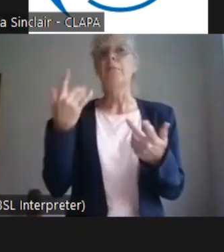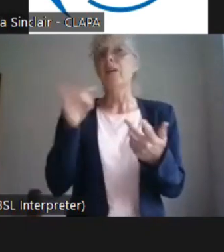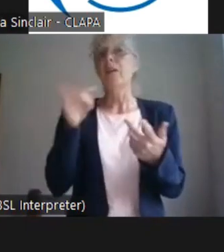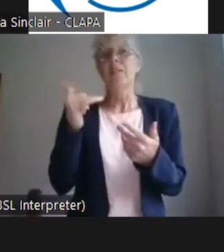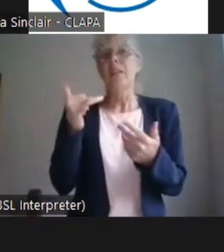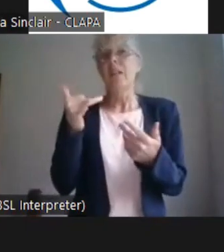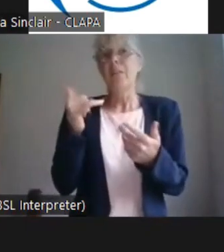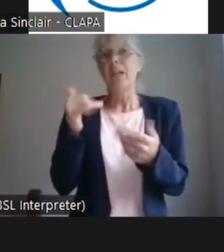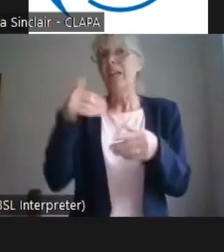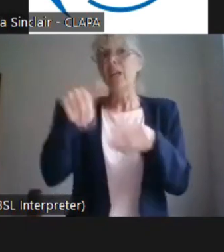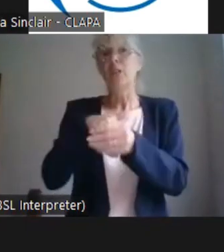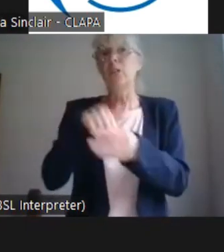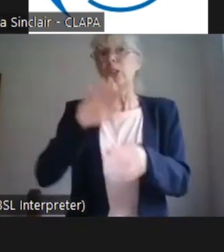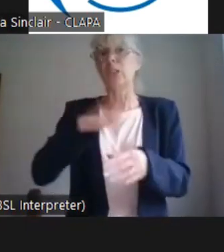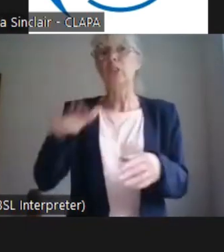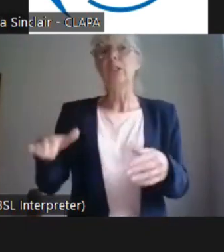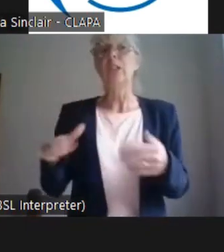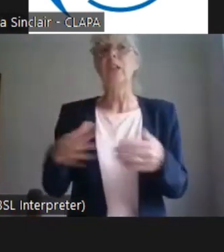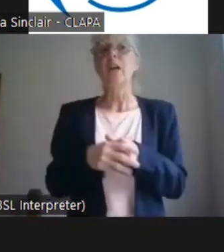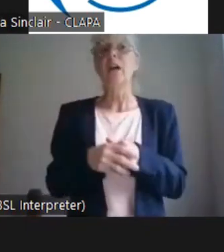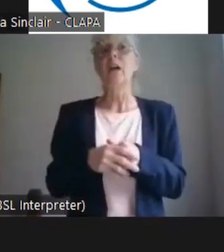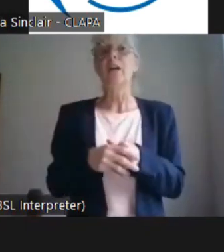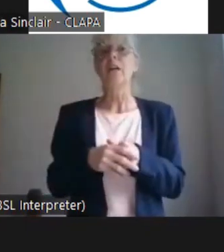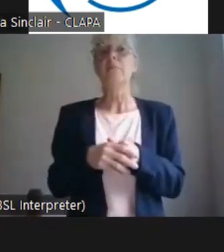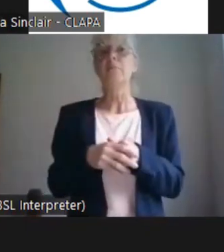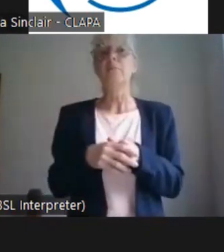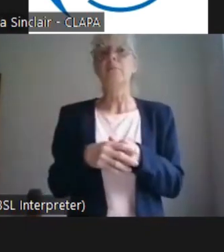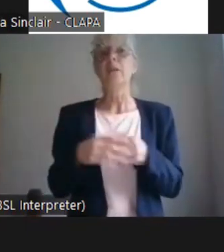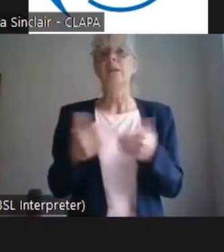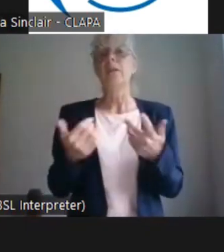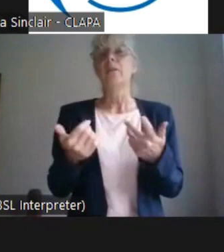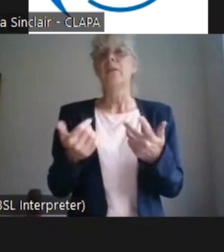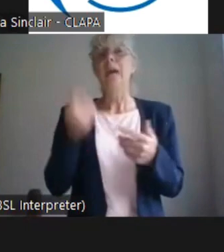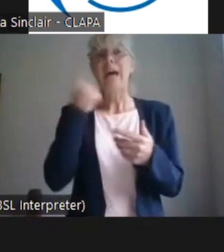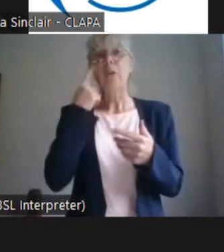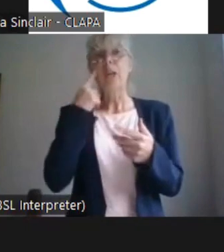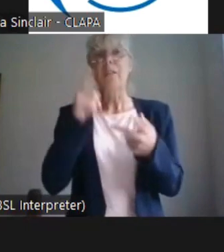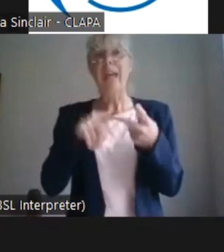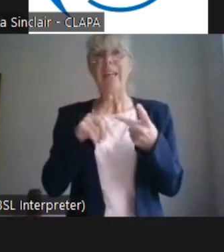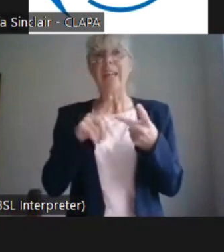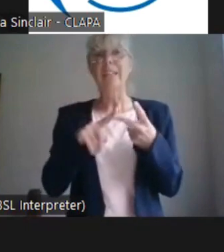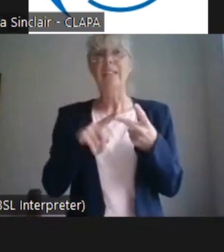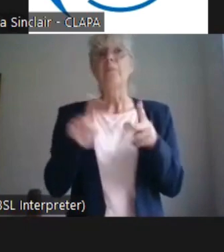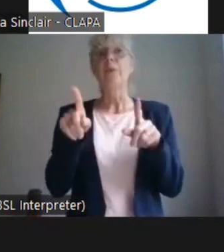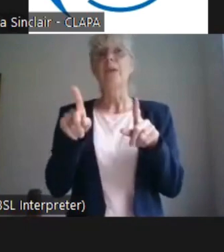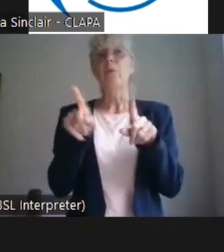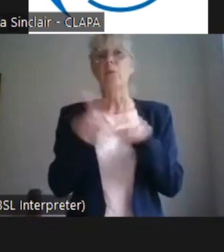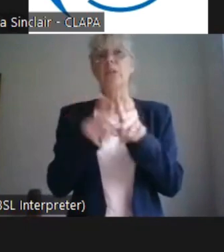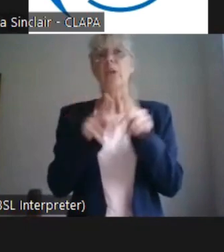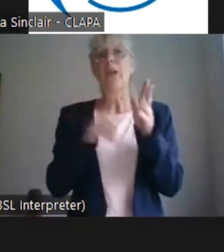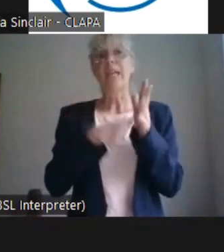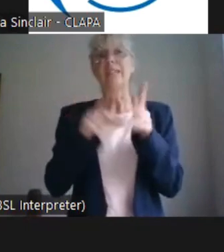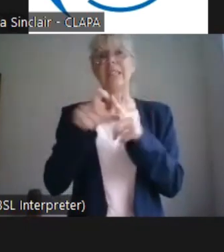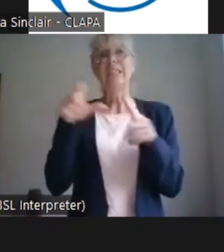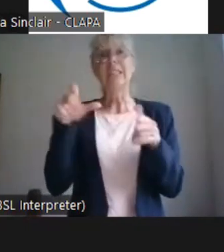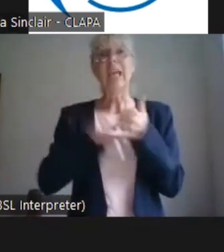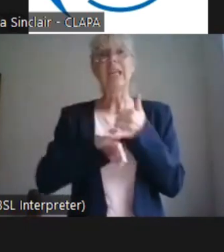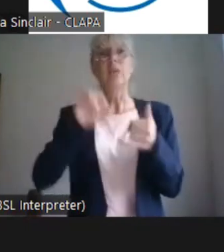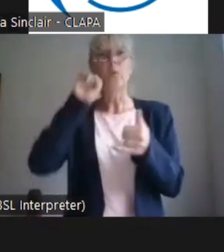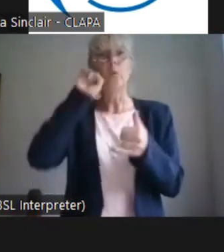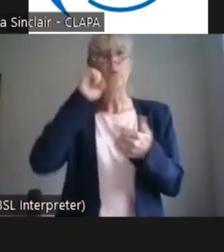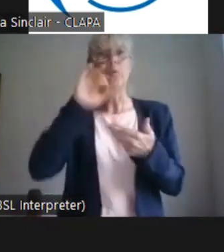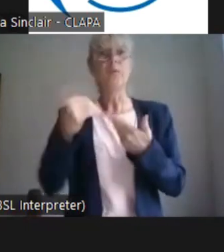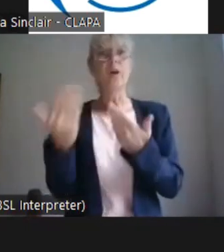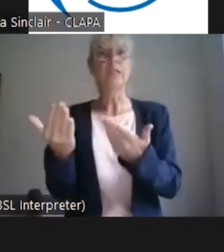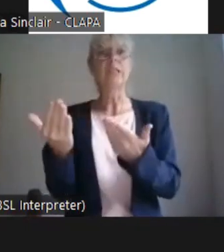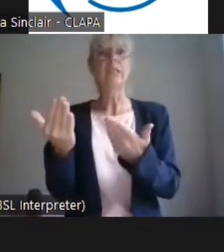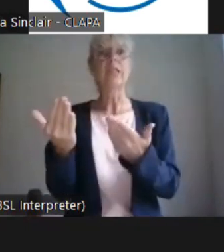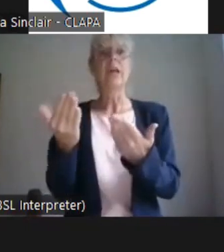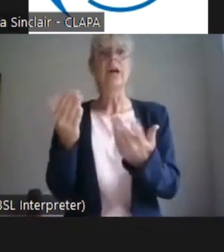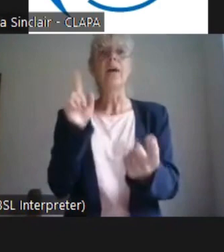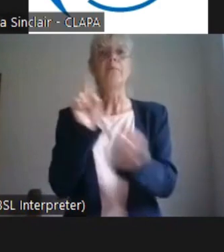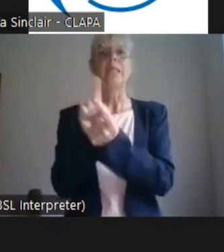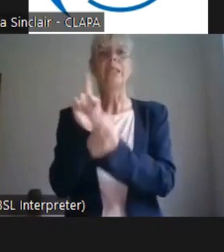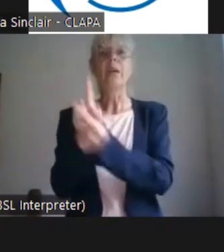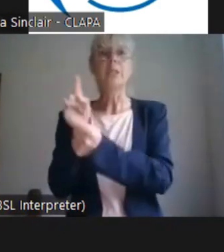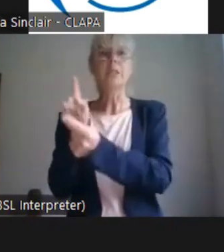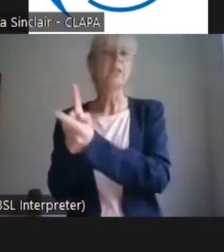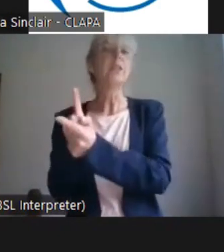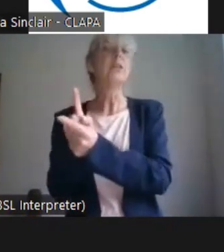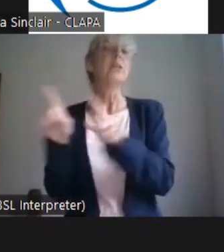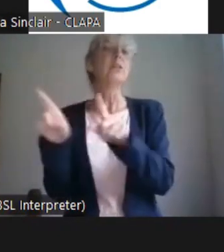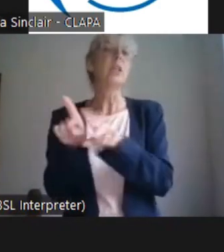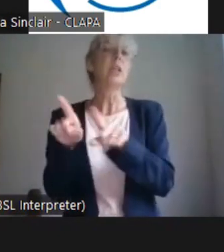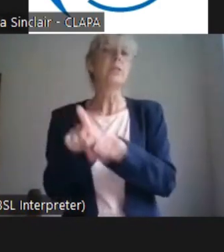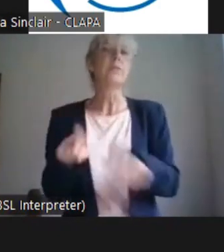um but it may include children um but have a look at that but also ndcs will provide meetups to